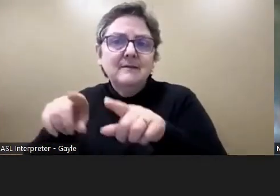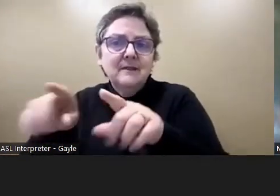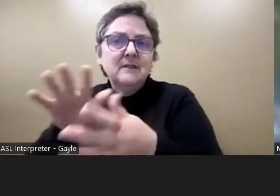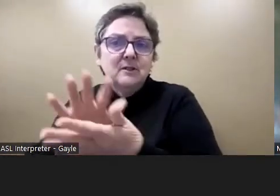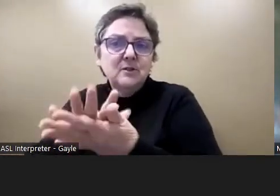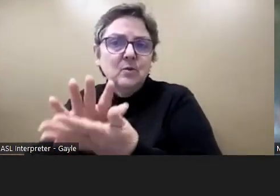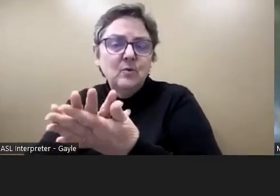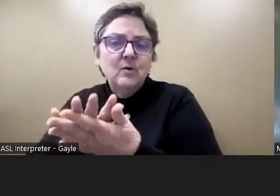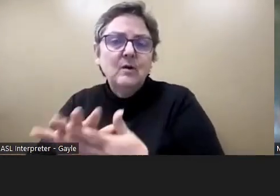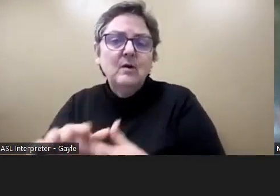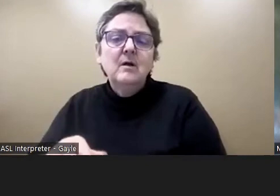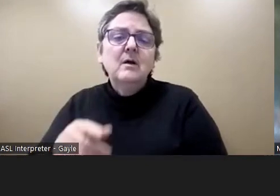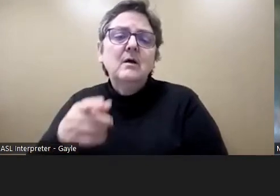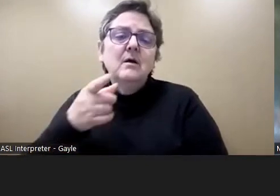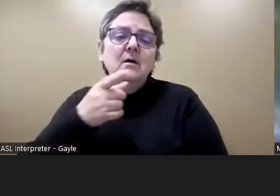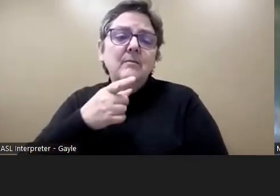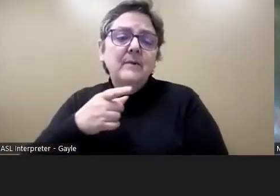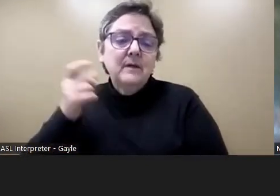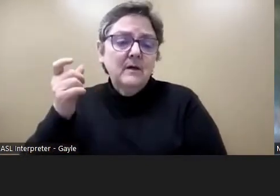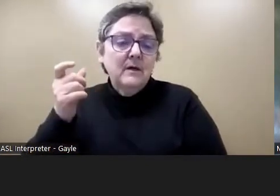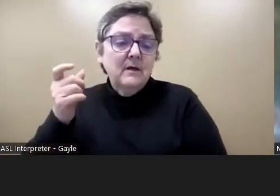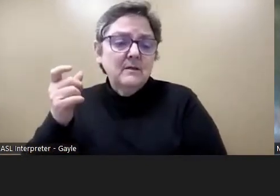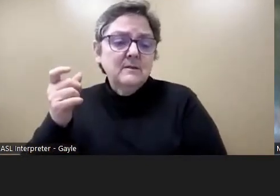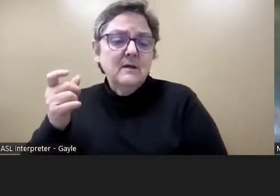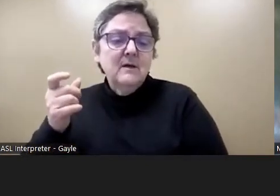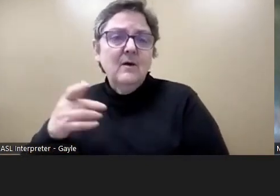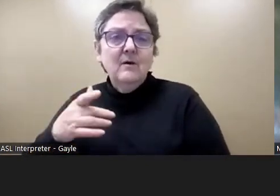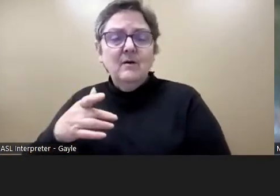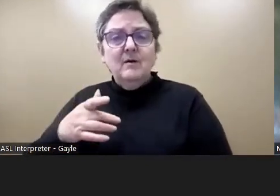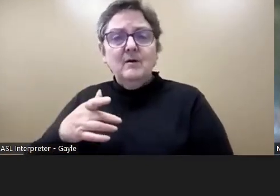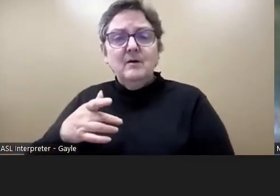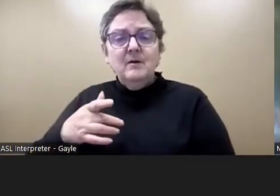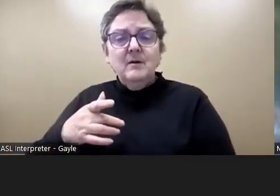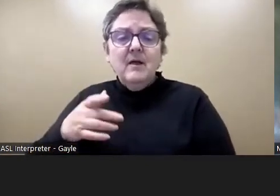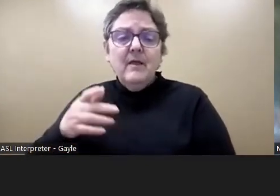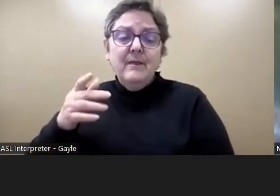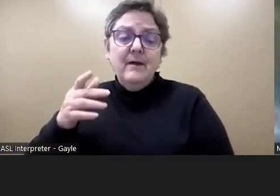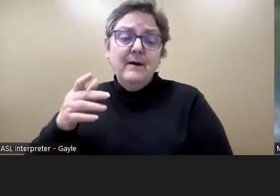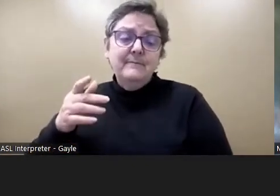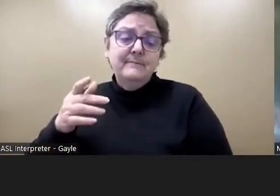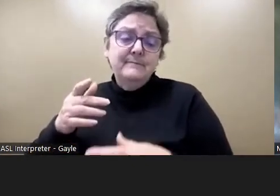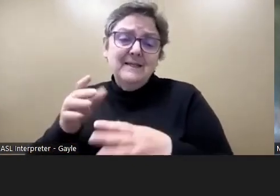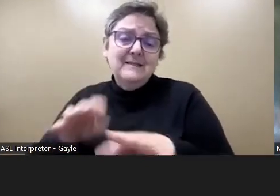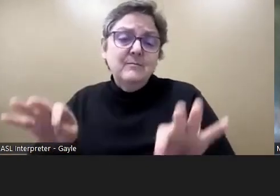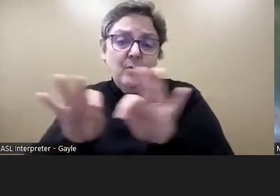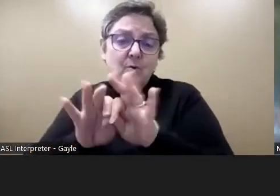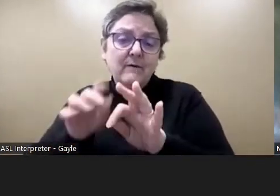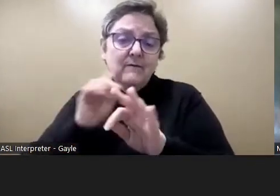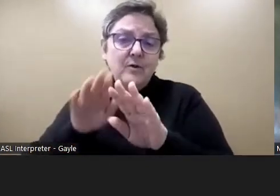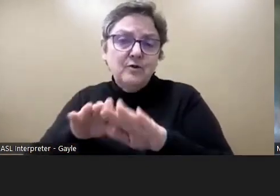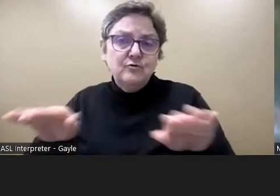the base is very limited. But the problem that we had before is that blind children